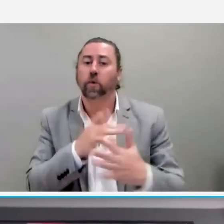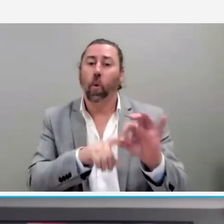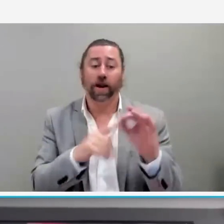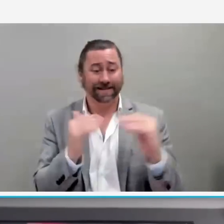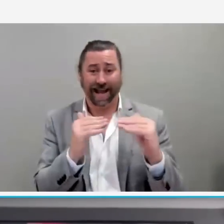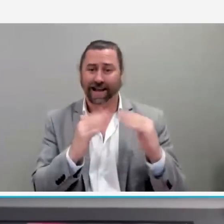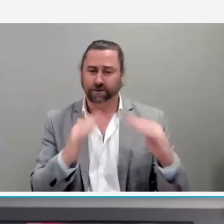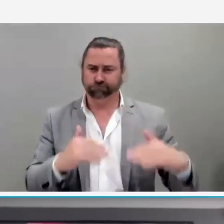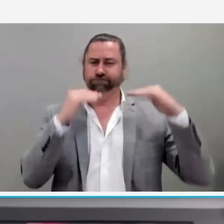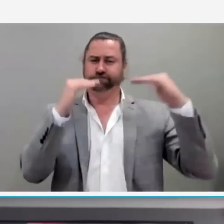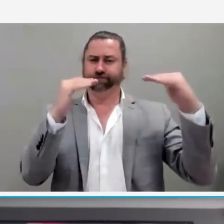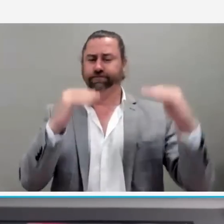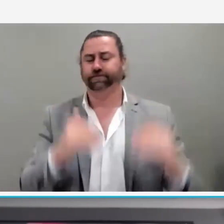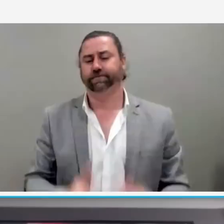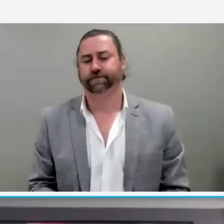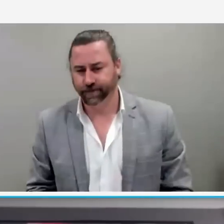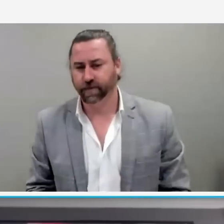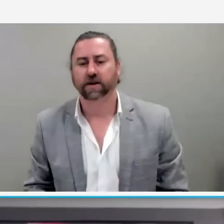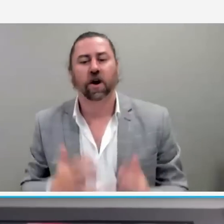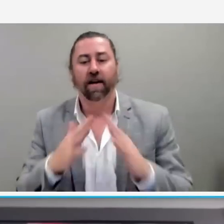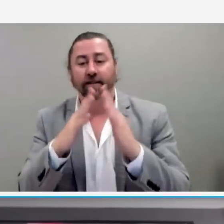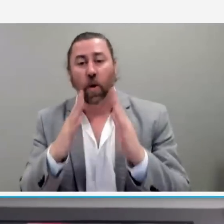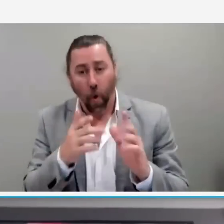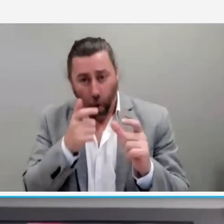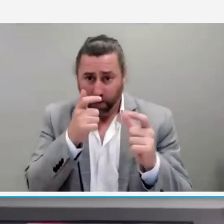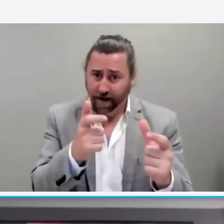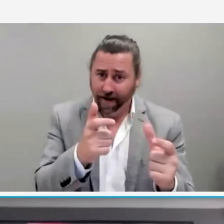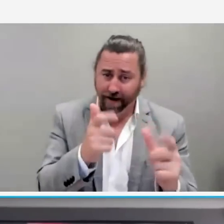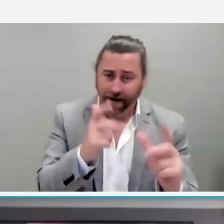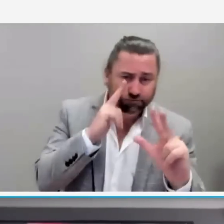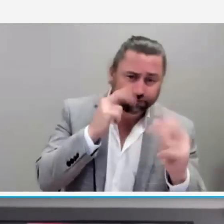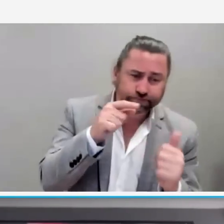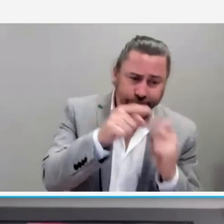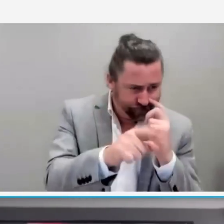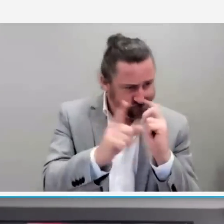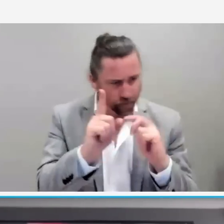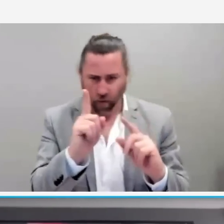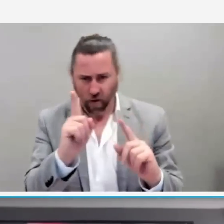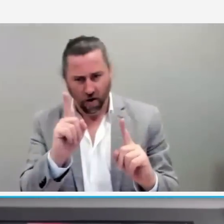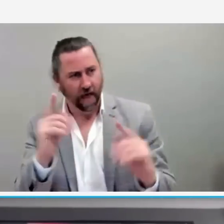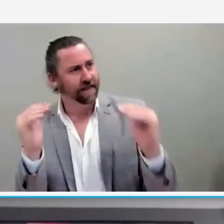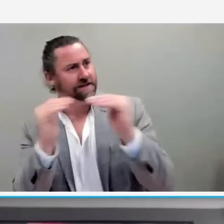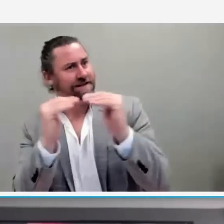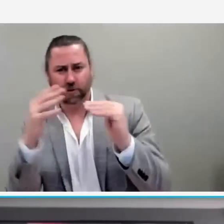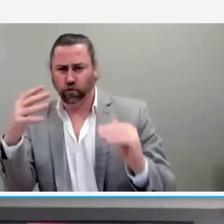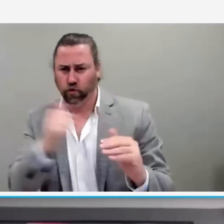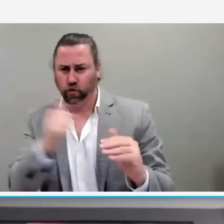From a home care perspective it identified the clarity of the expectations of this service setting is absolutely required.